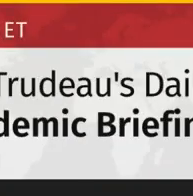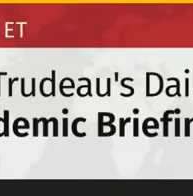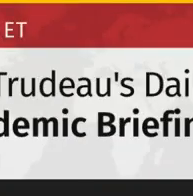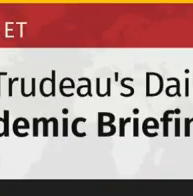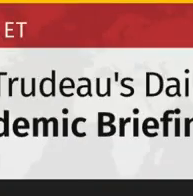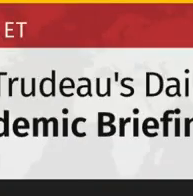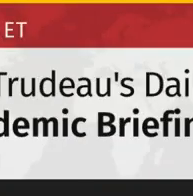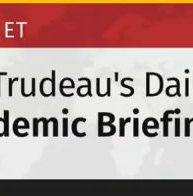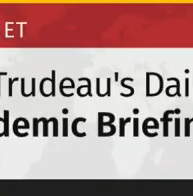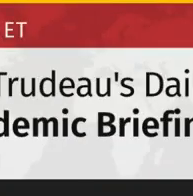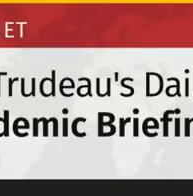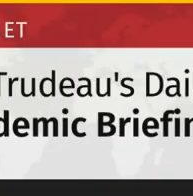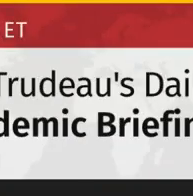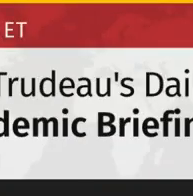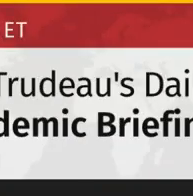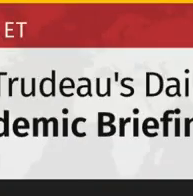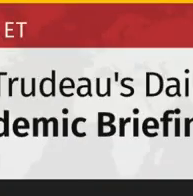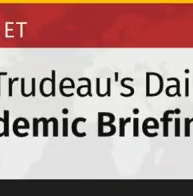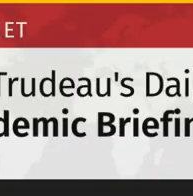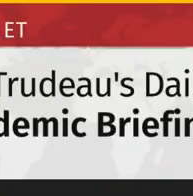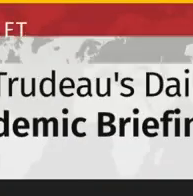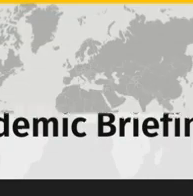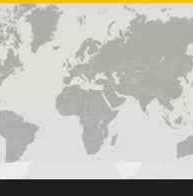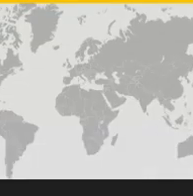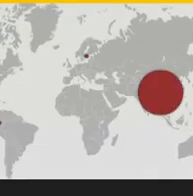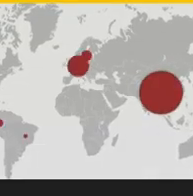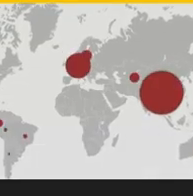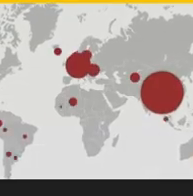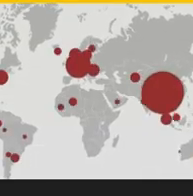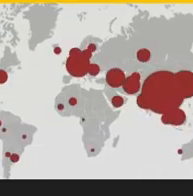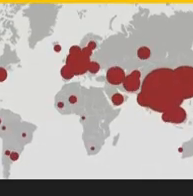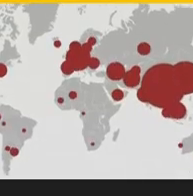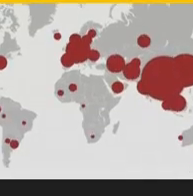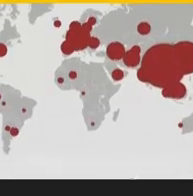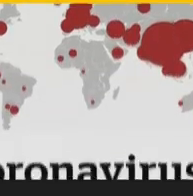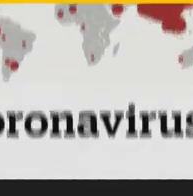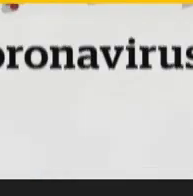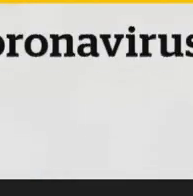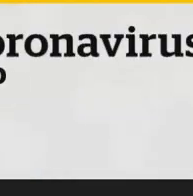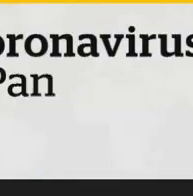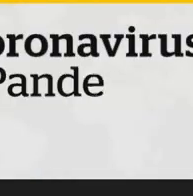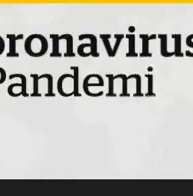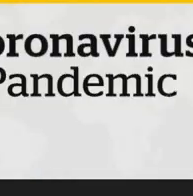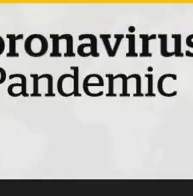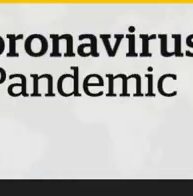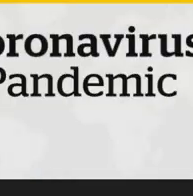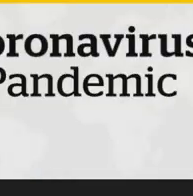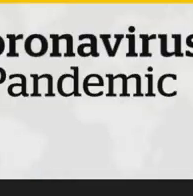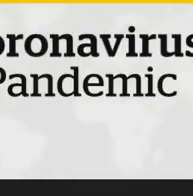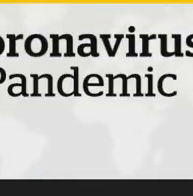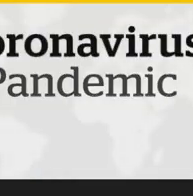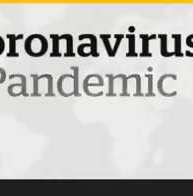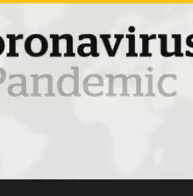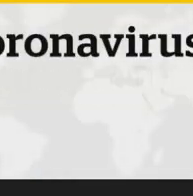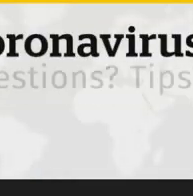TREATMENT, WHATEVER, THIS IS REALLY THE ONLY MEASURE WE HAVE